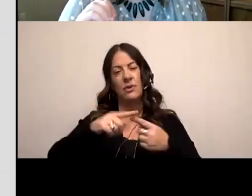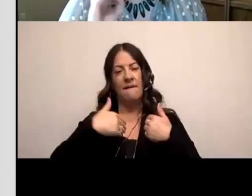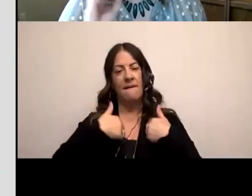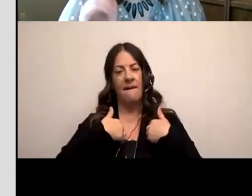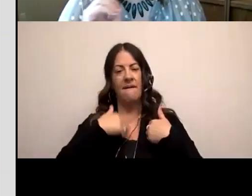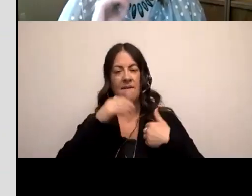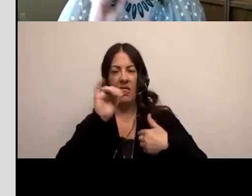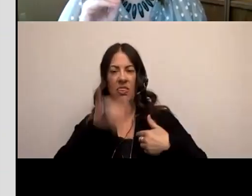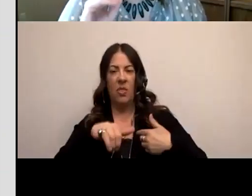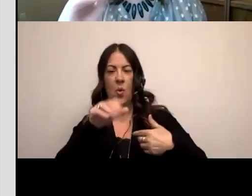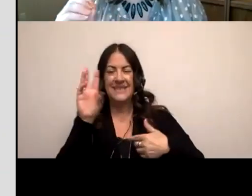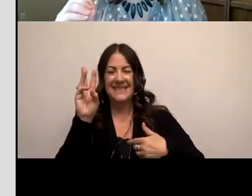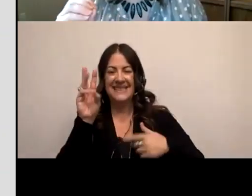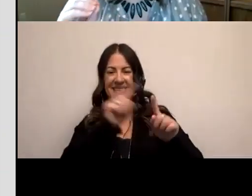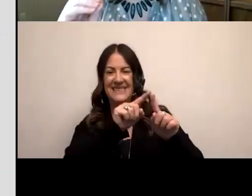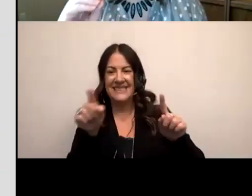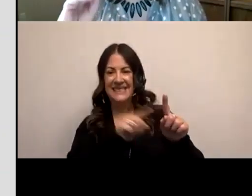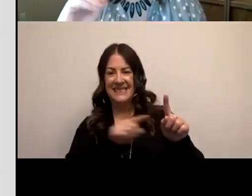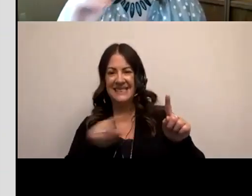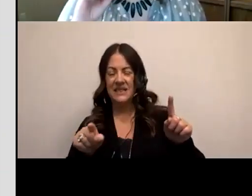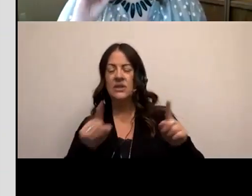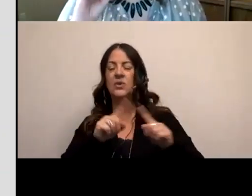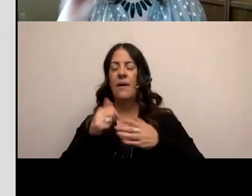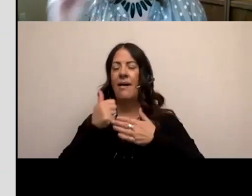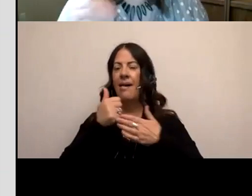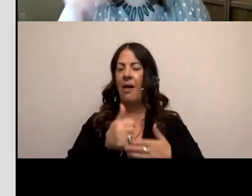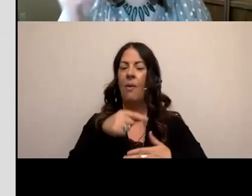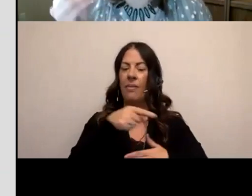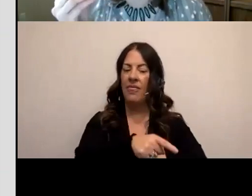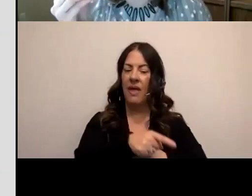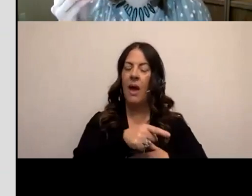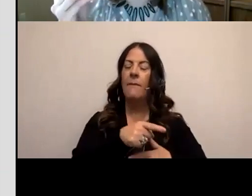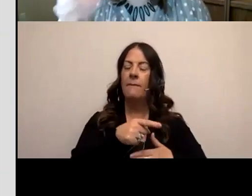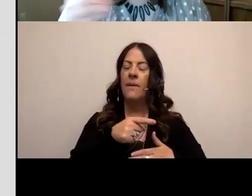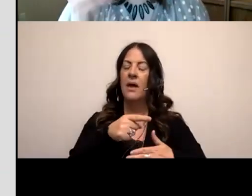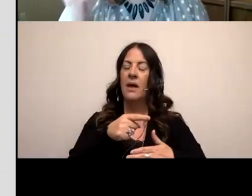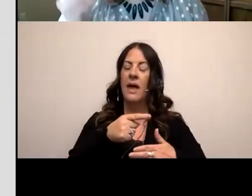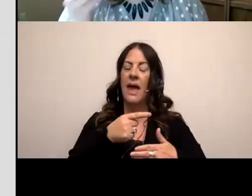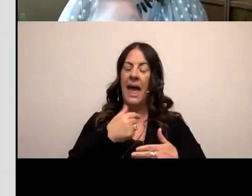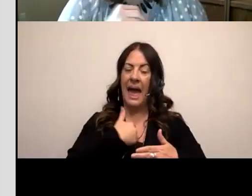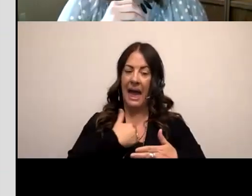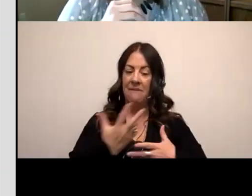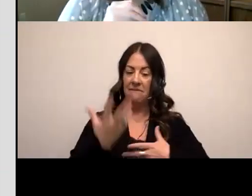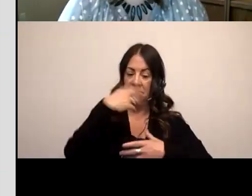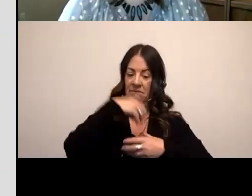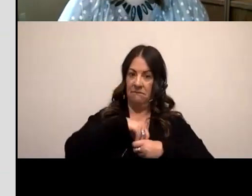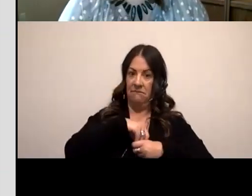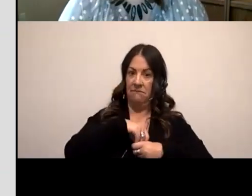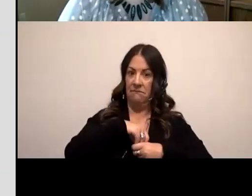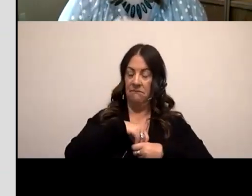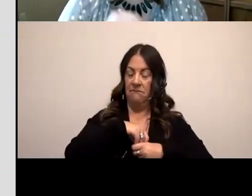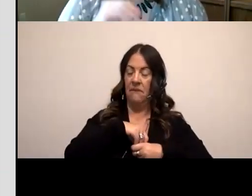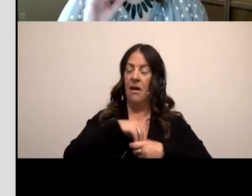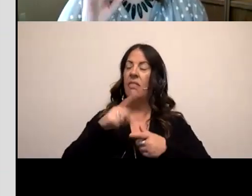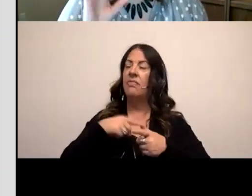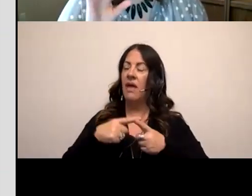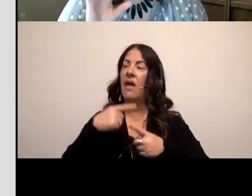AREA TO PREVENT ALL KINDS OF DIFFERENT TRAUMA. SO RIGHT NOW WE'RE TALKING CORONAVIRUS THESE